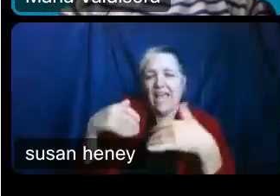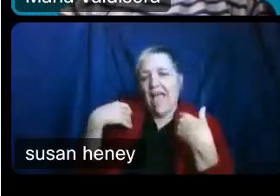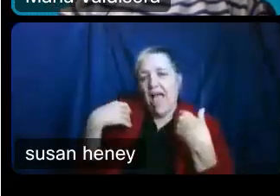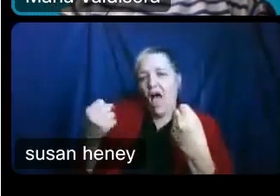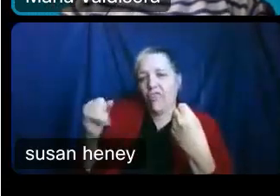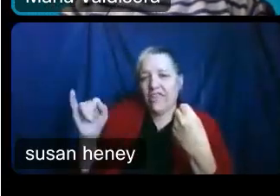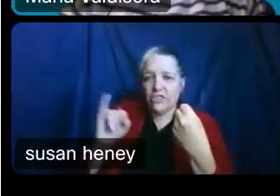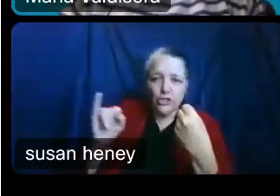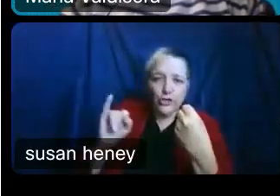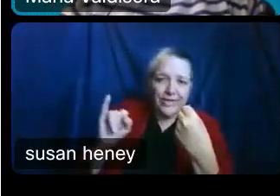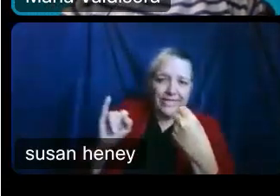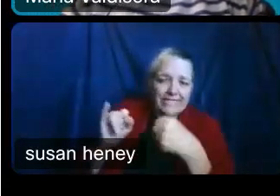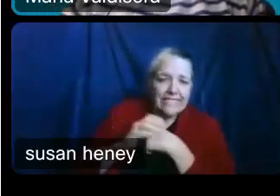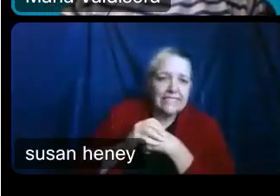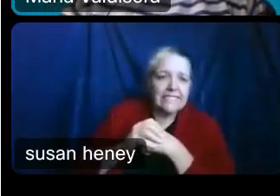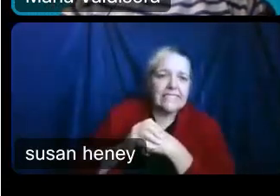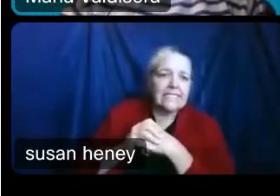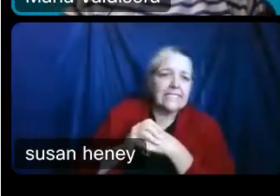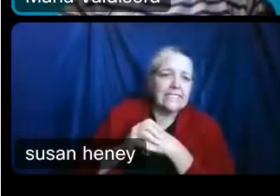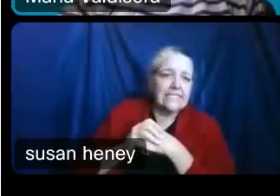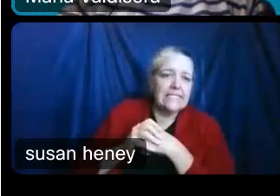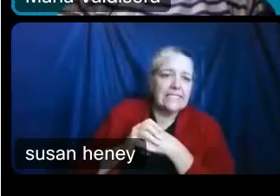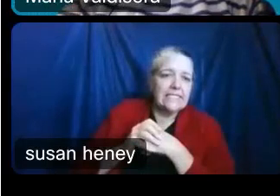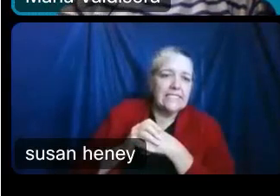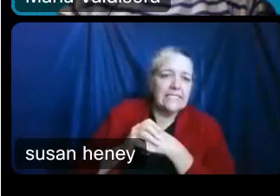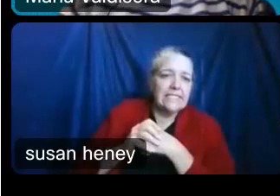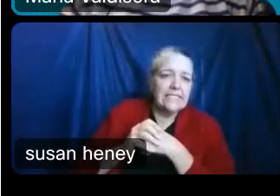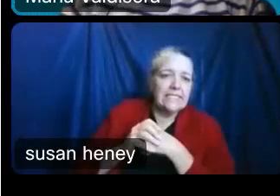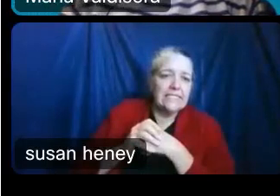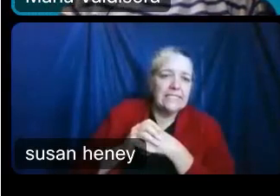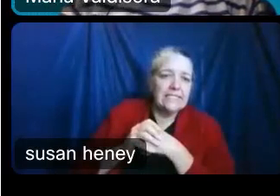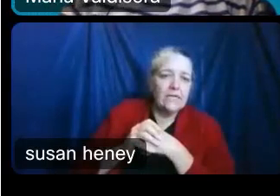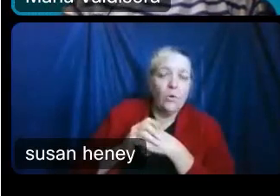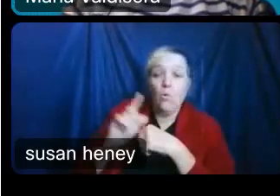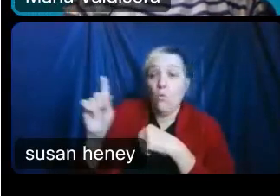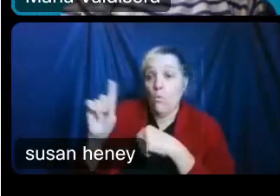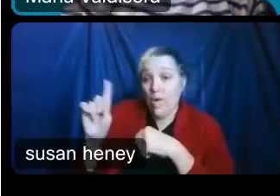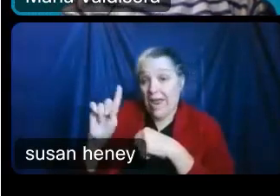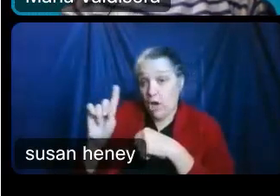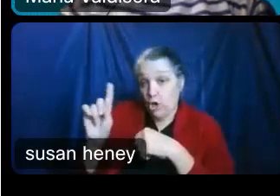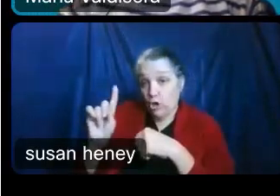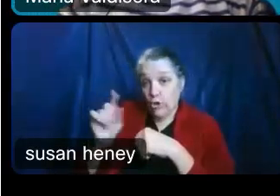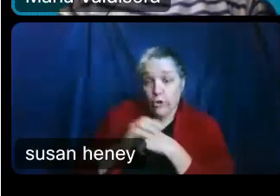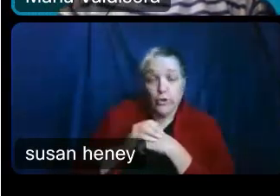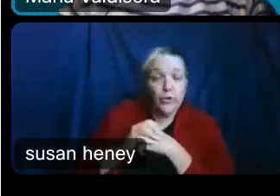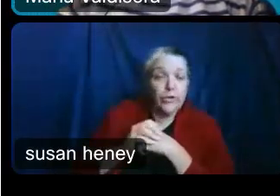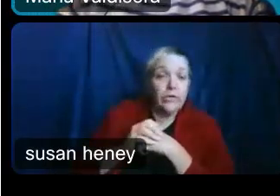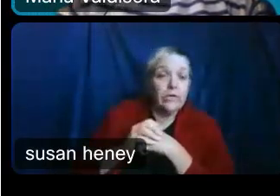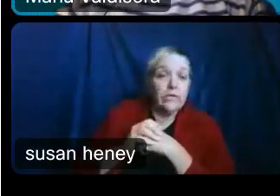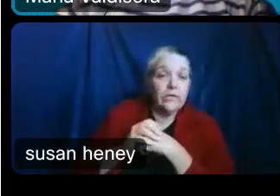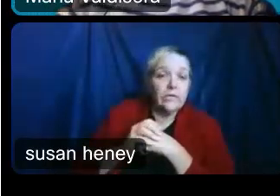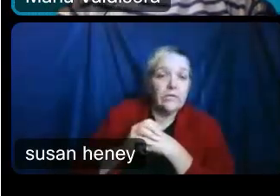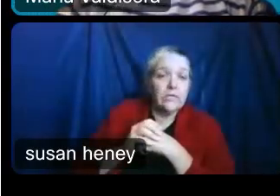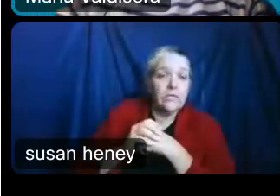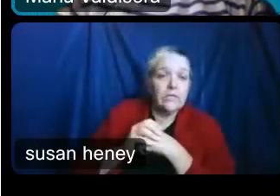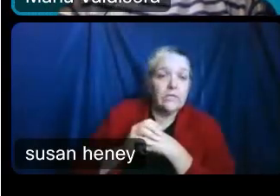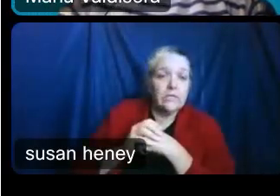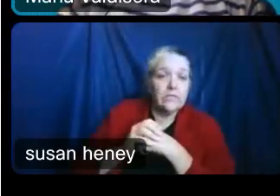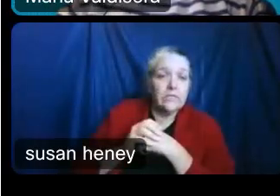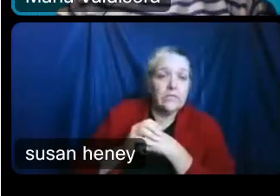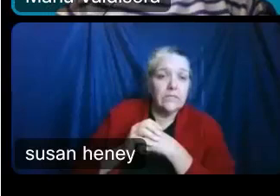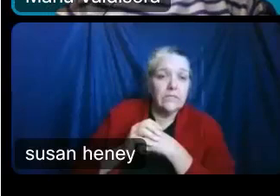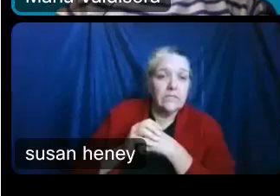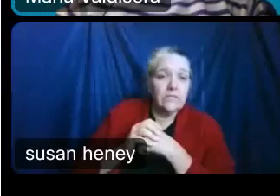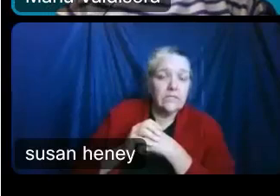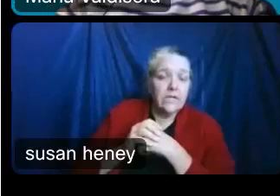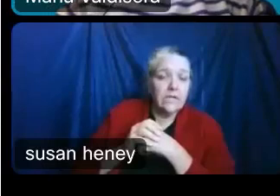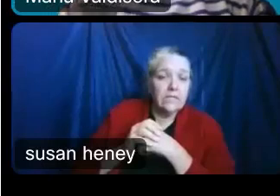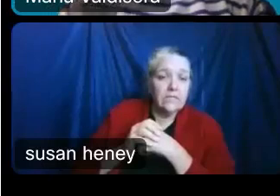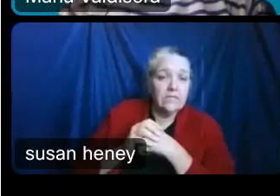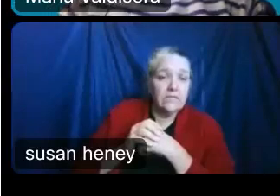our topic. And then your geography, which is all ZCTAs in Alabama. And again, you don't